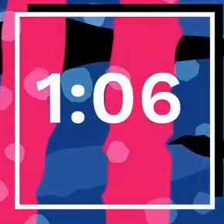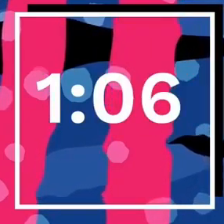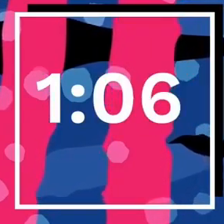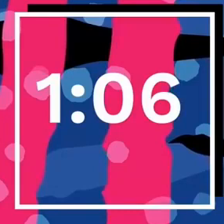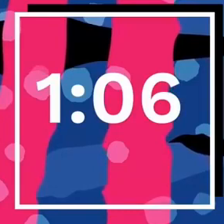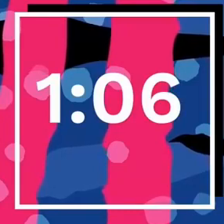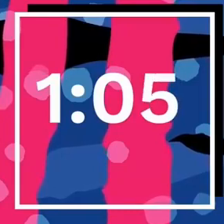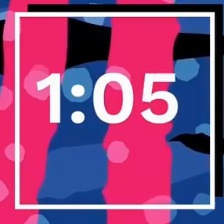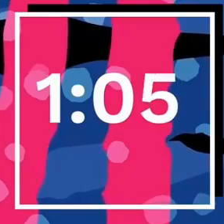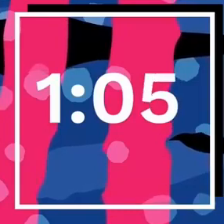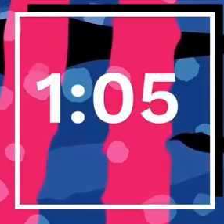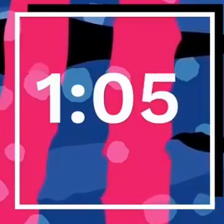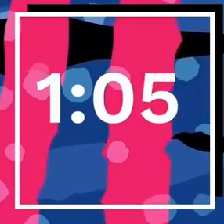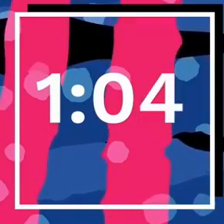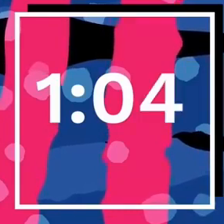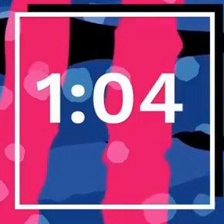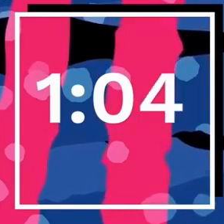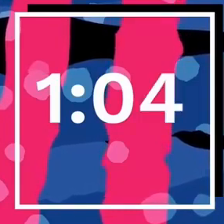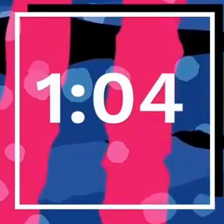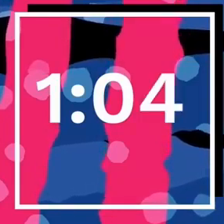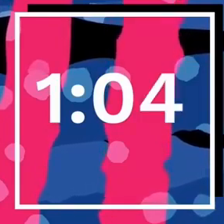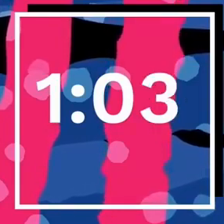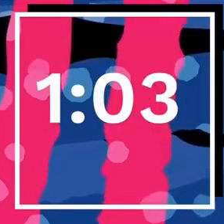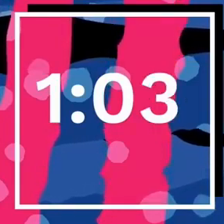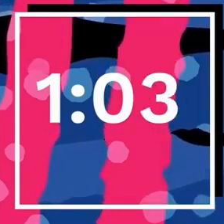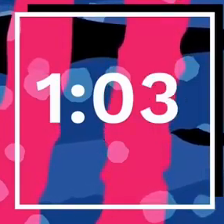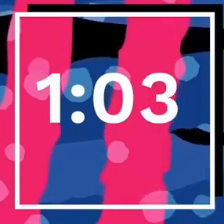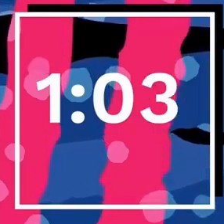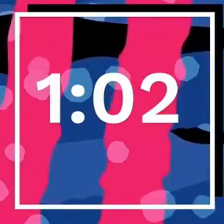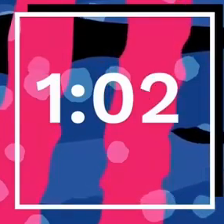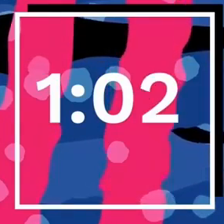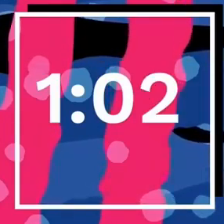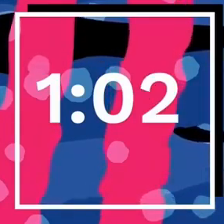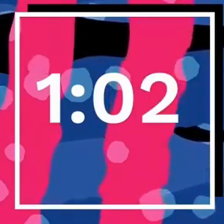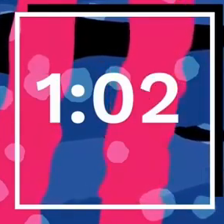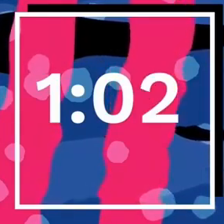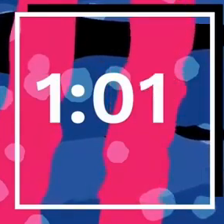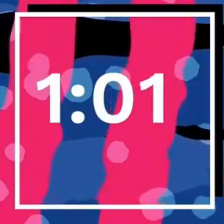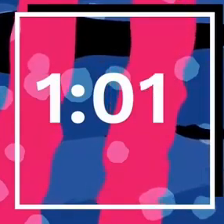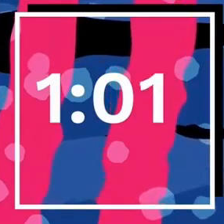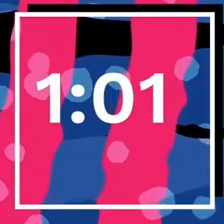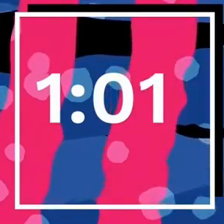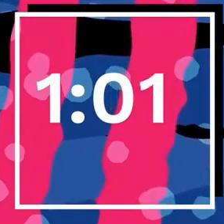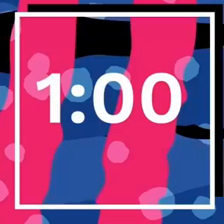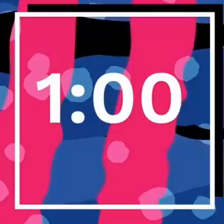YEYEERERDATOTO SAY THAT CHILD T CREDIT WILL BE SO HELPFUL IT SHOULD BE PERMANENT.